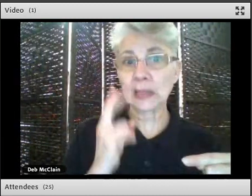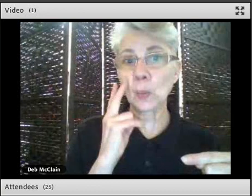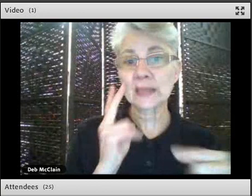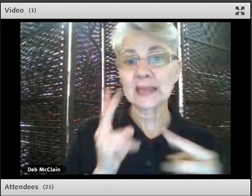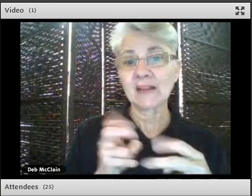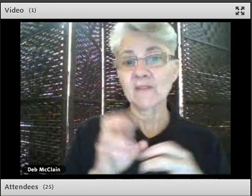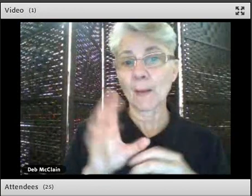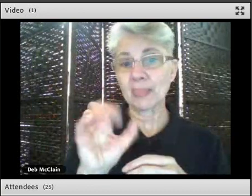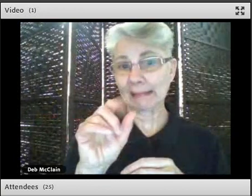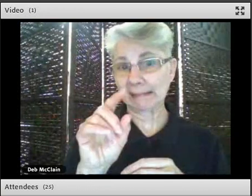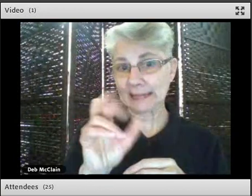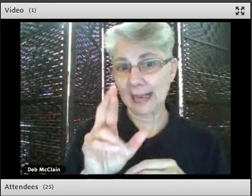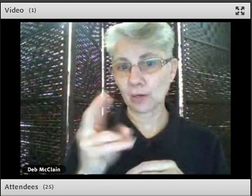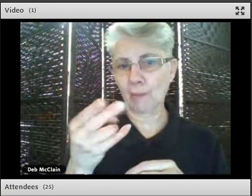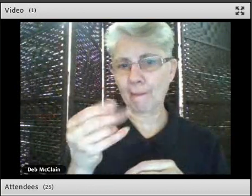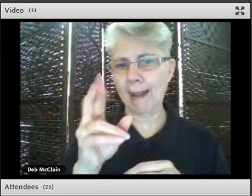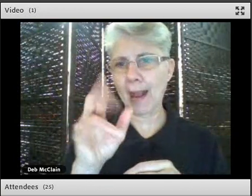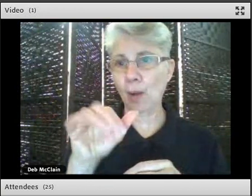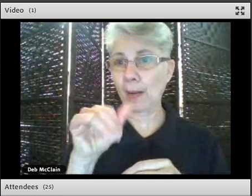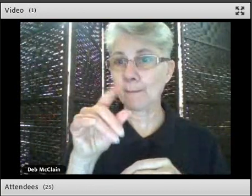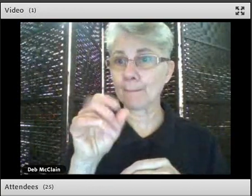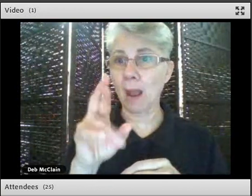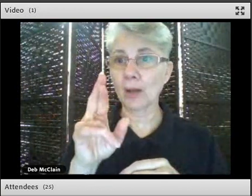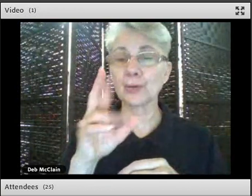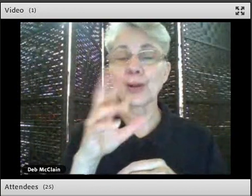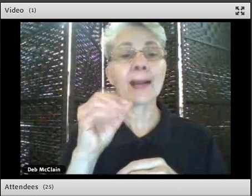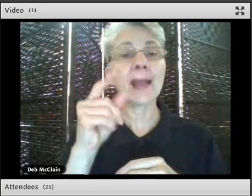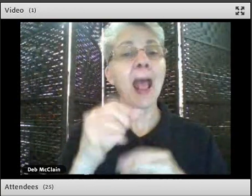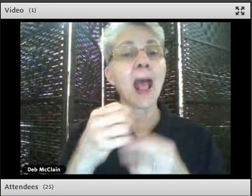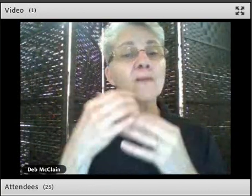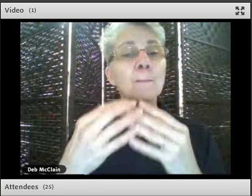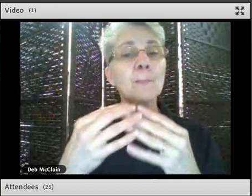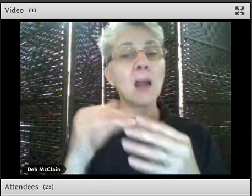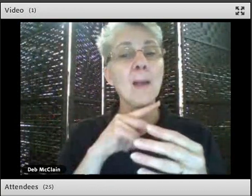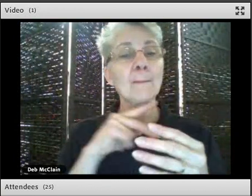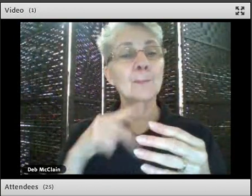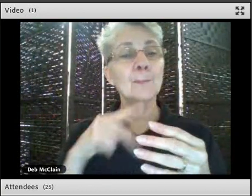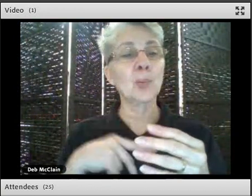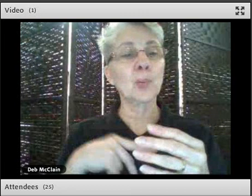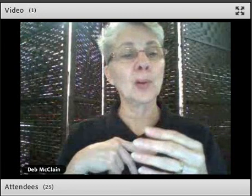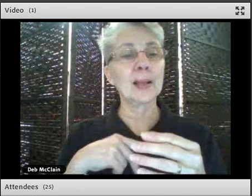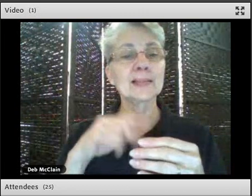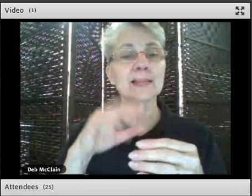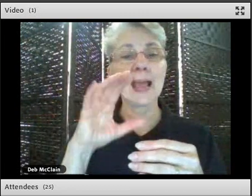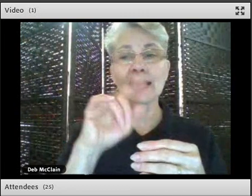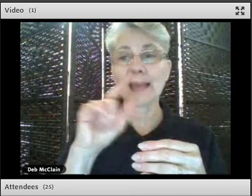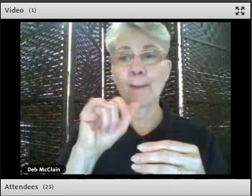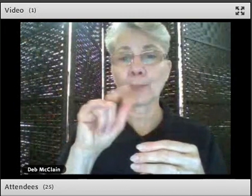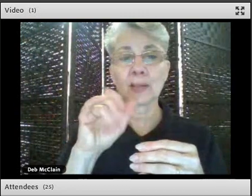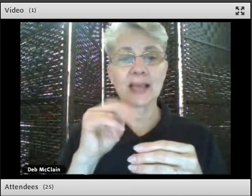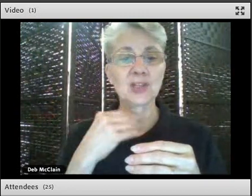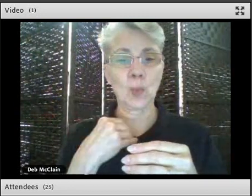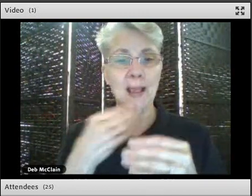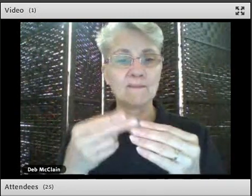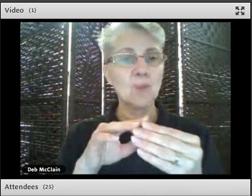Your capitalization -- so, we've got this dog-eared here -- is an institutional and/or cataloger's choice.